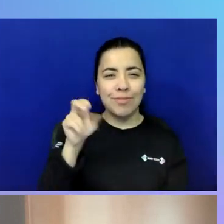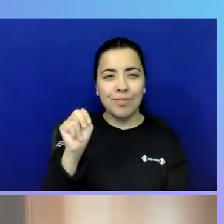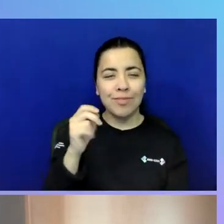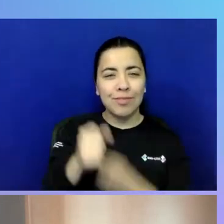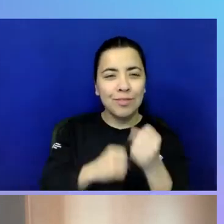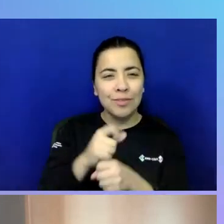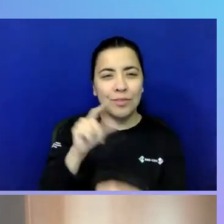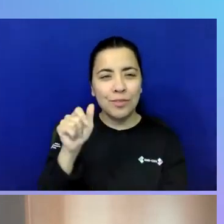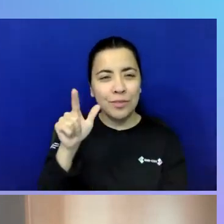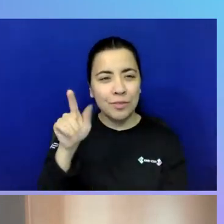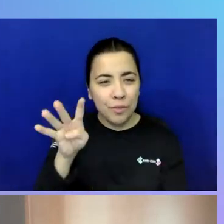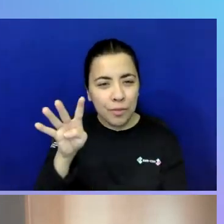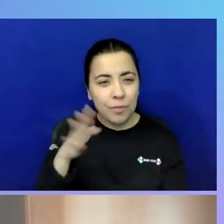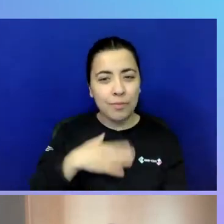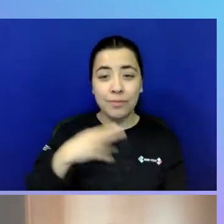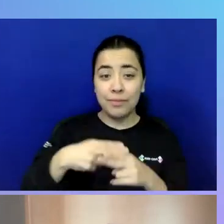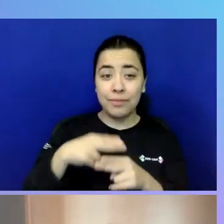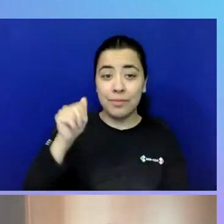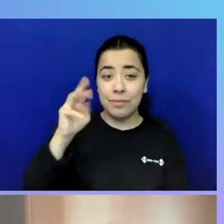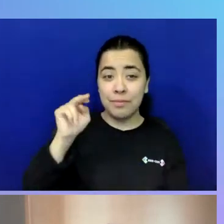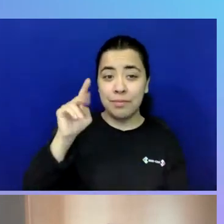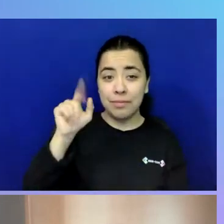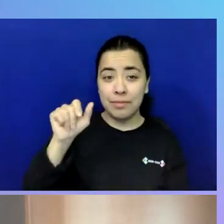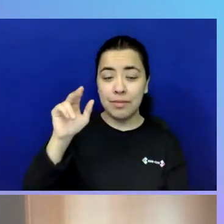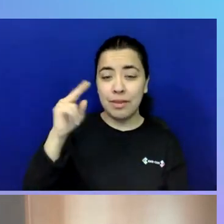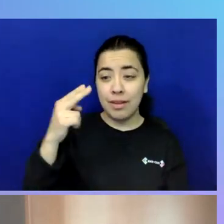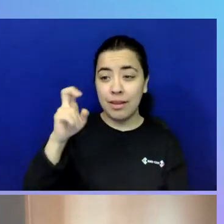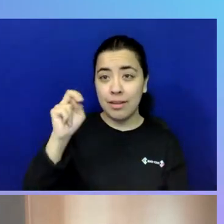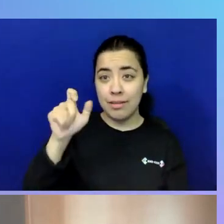is Amanda Hennel and I am a Caucasian woman with long brown